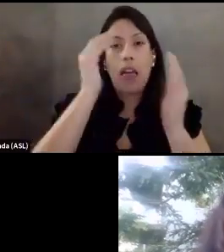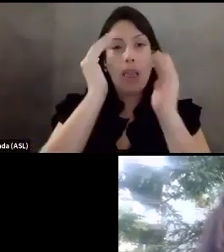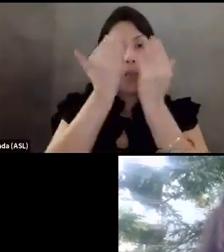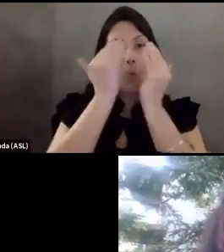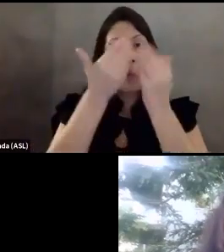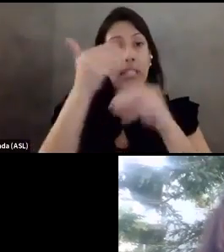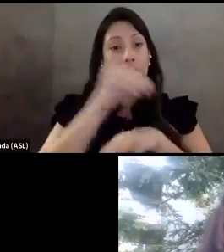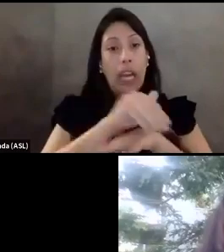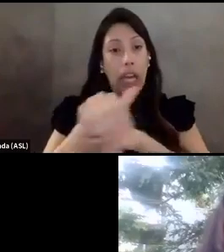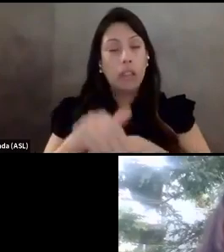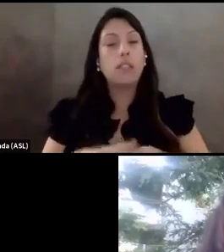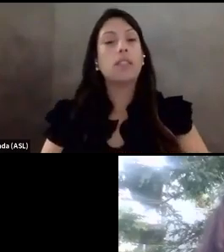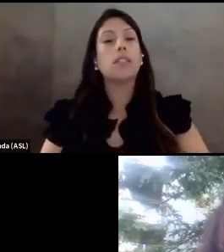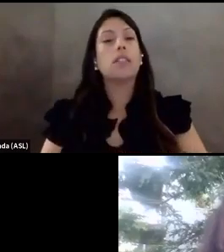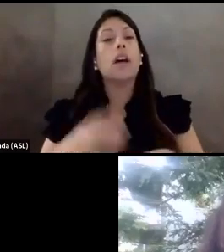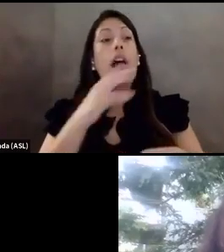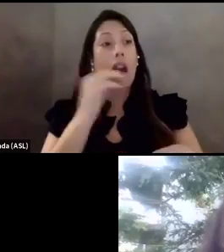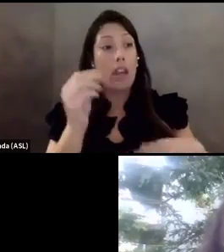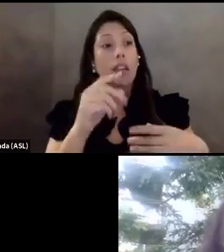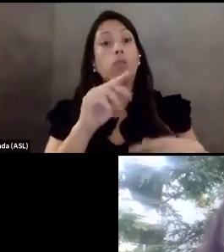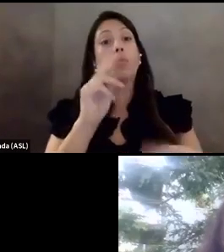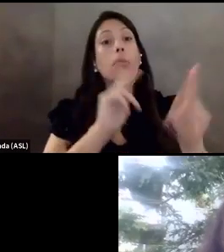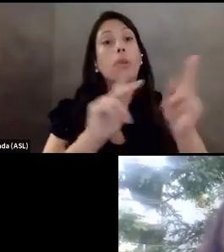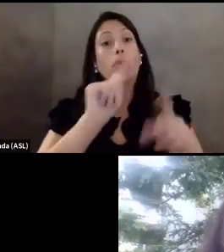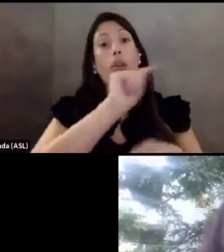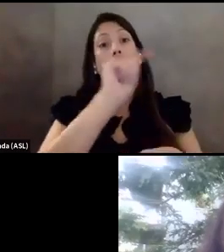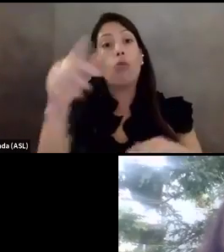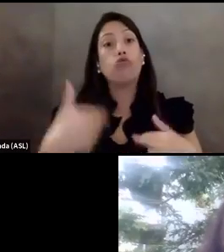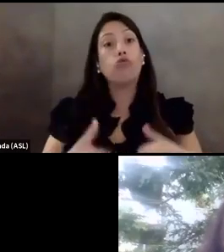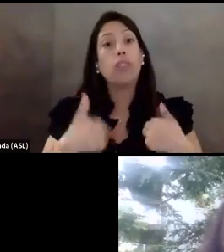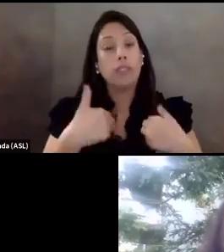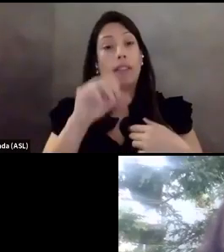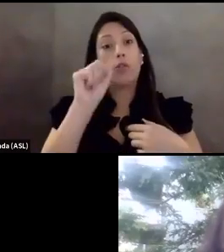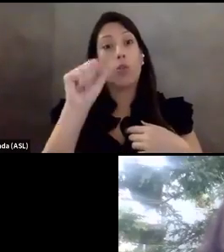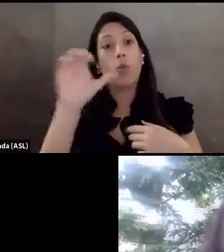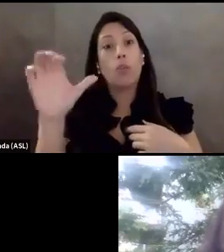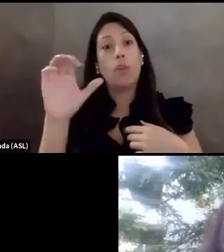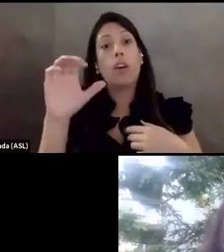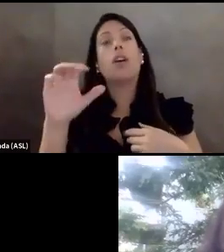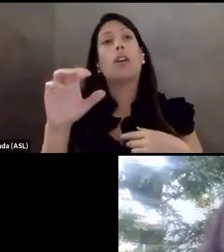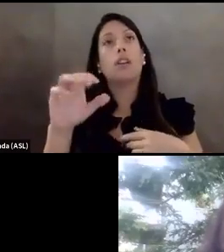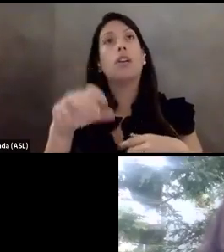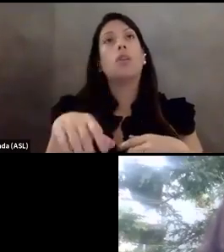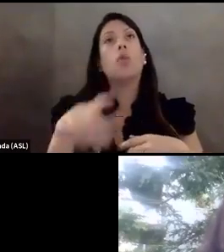residents of Sonoma County who want who would like to leave something out